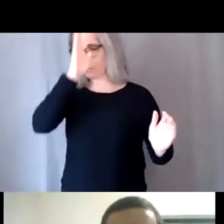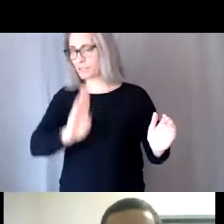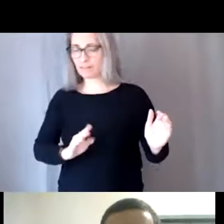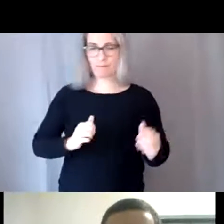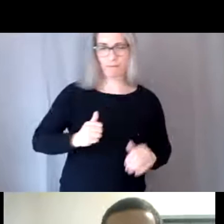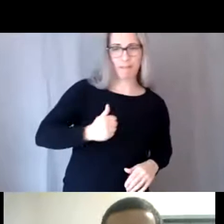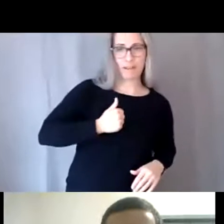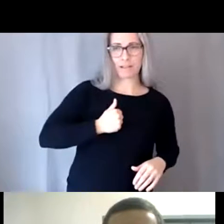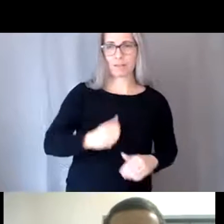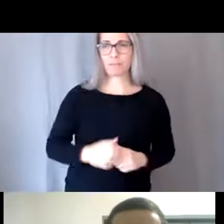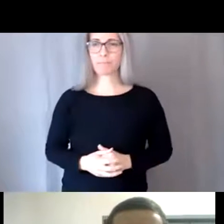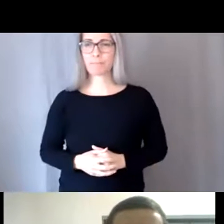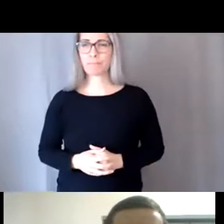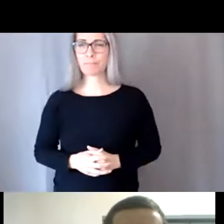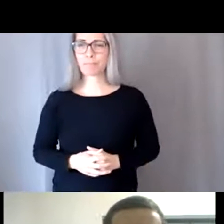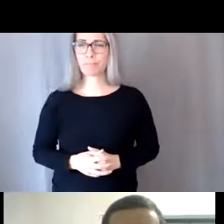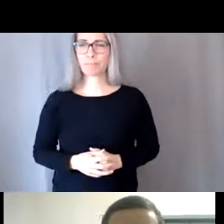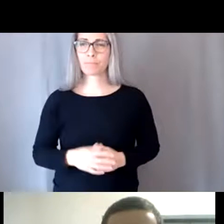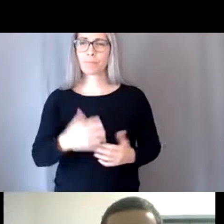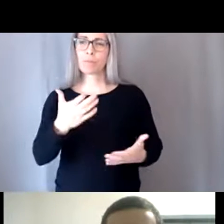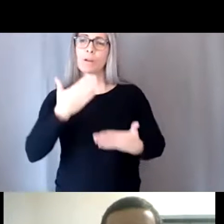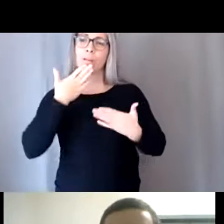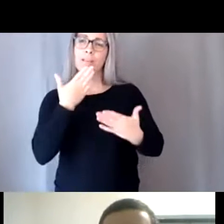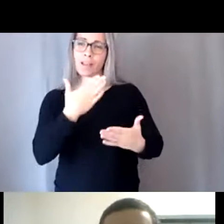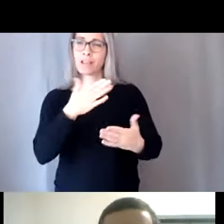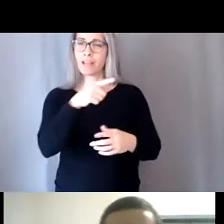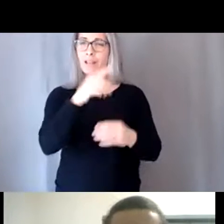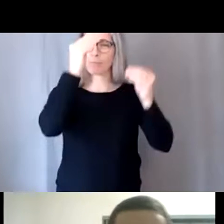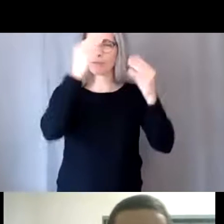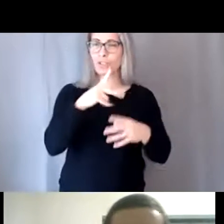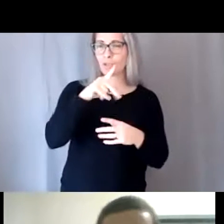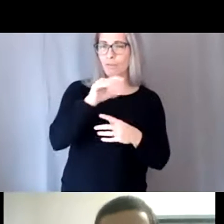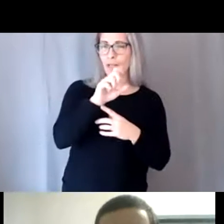Block for the opportunity to build connections between North American and South American